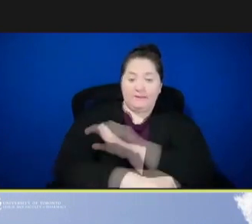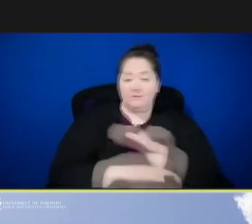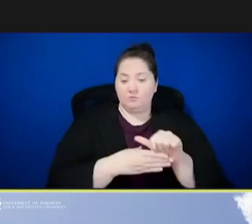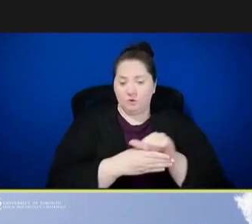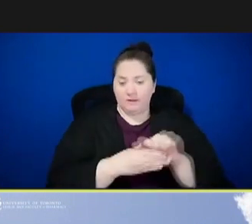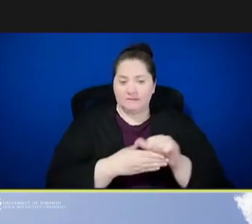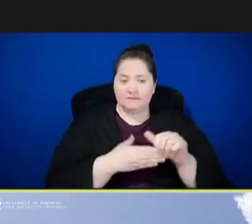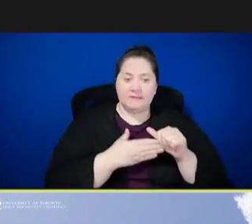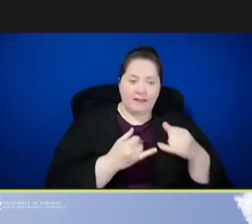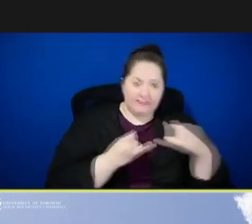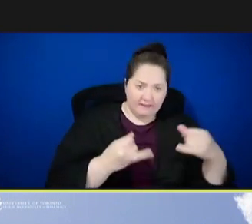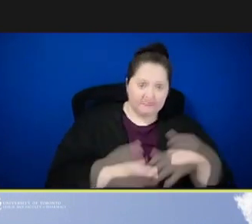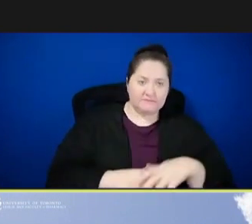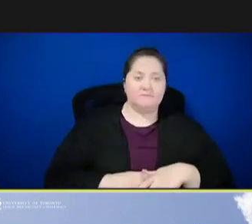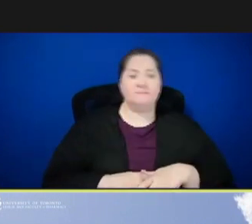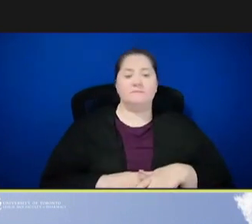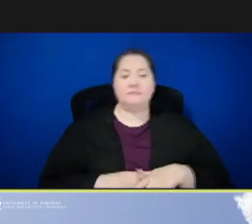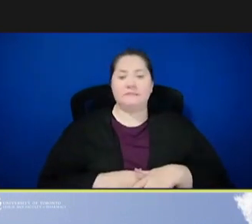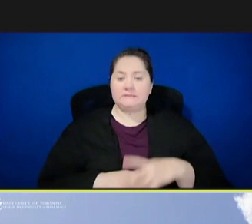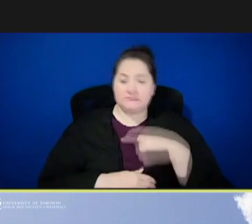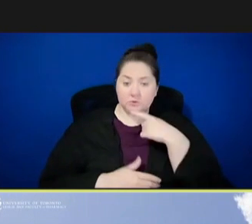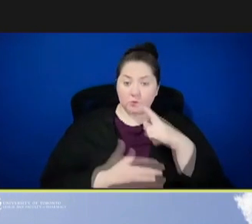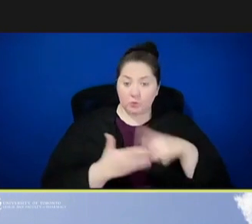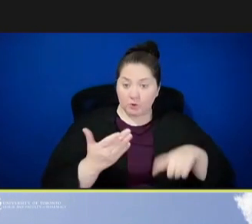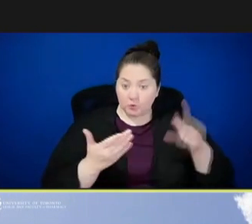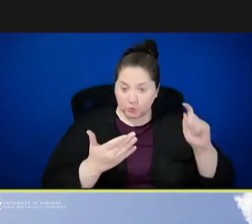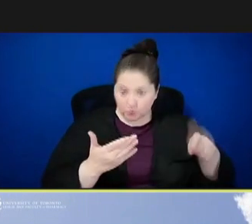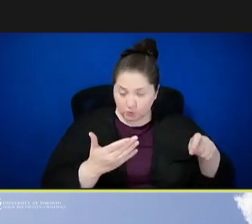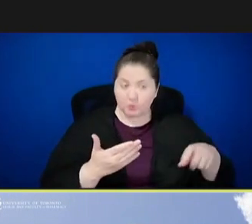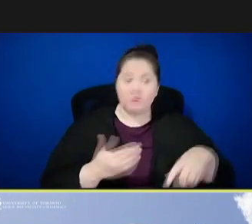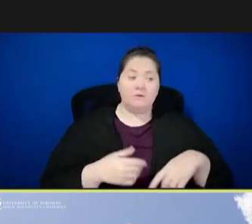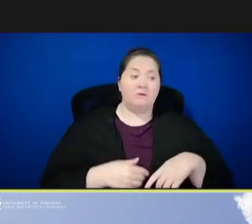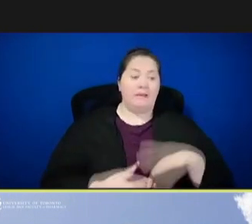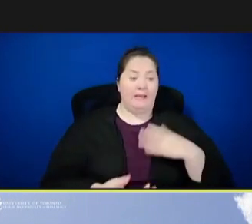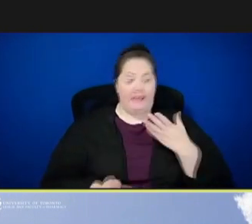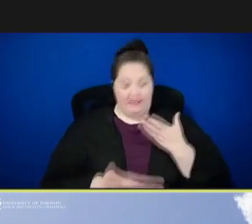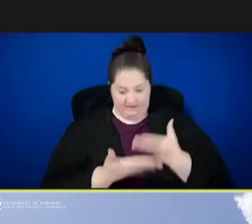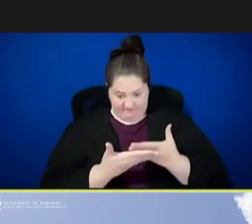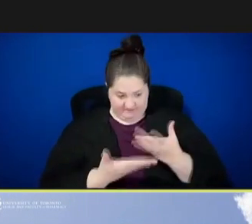clinical practice guidelines tell us what we're supposed to do, what the evidence says works,